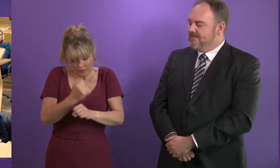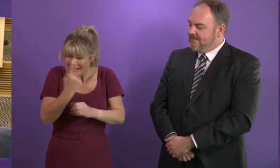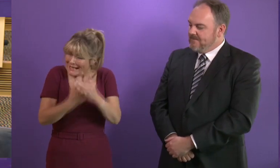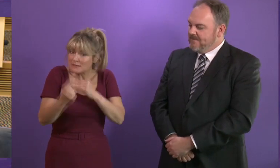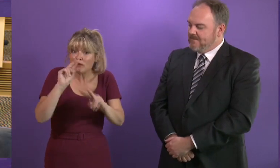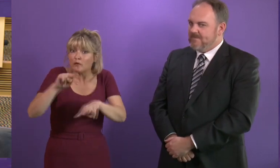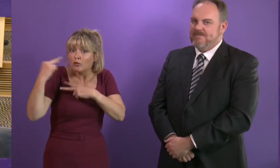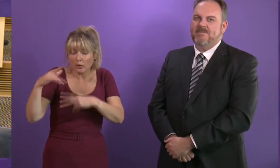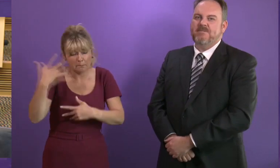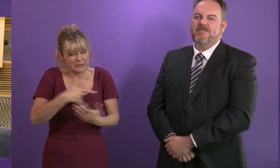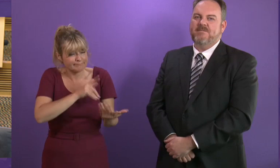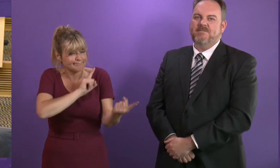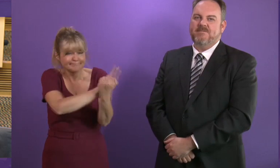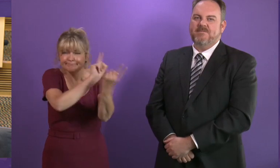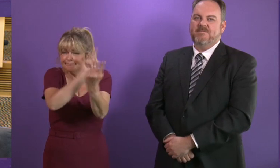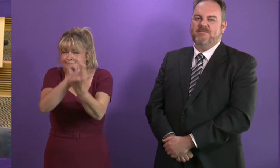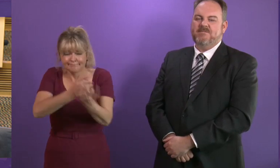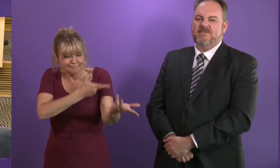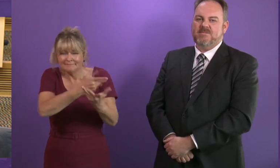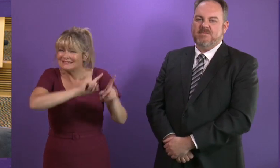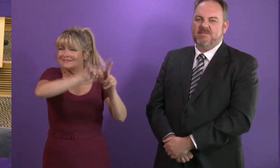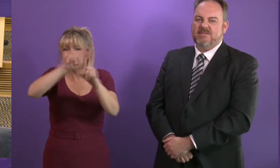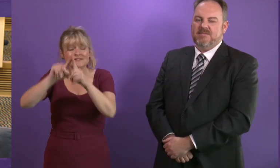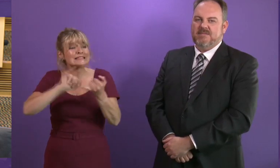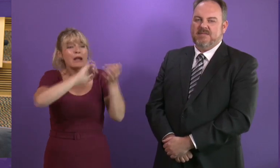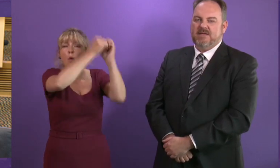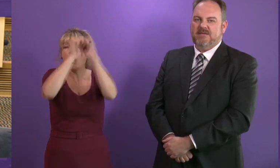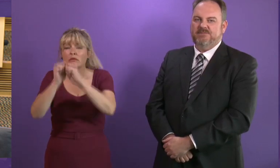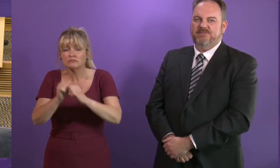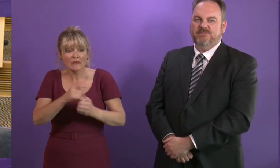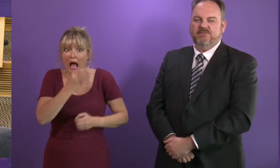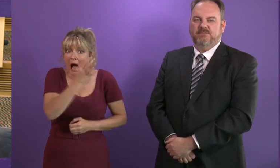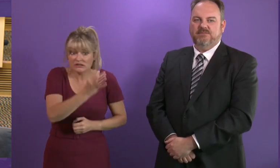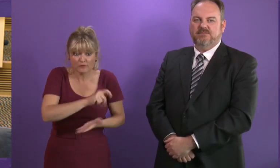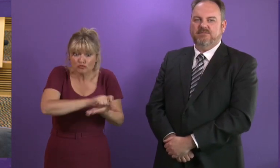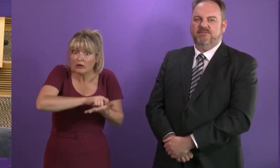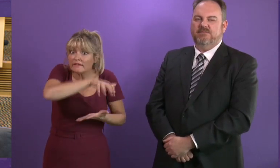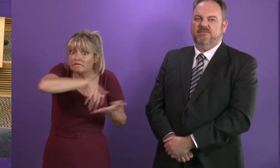to many stakeholders and inviting written feedback from many. He spent considerable